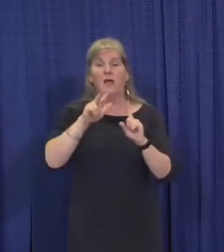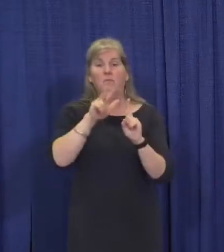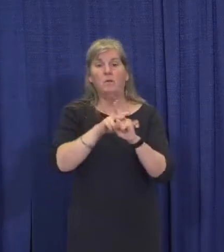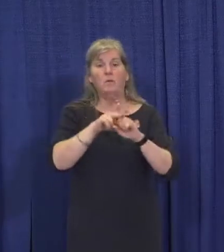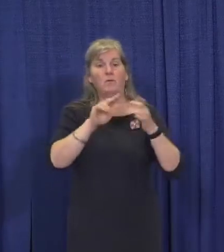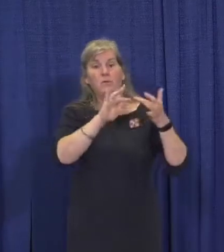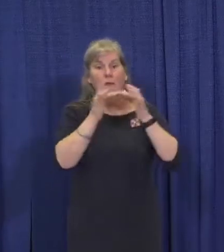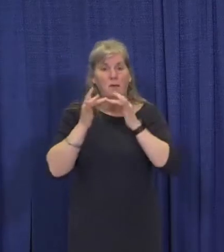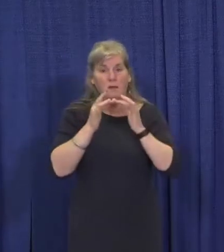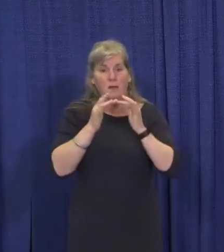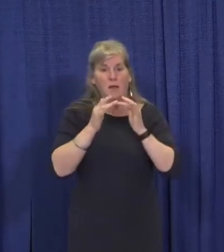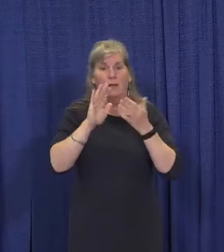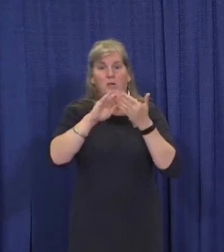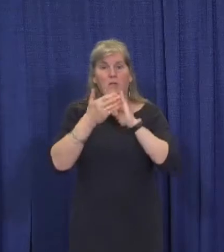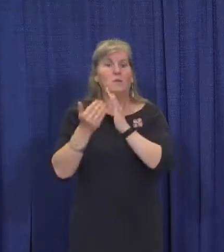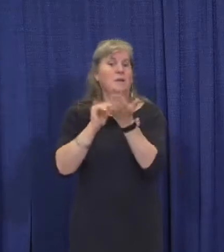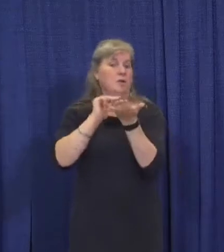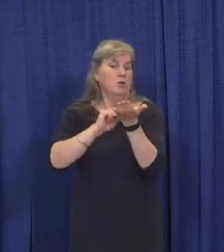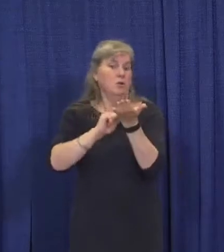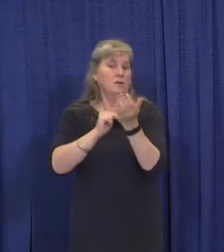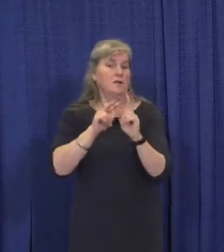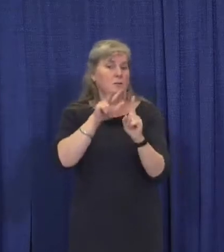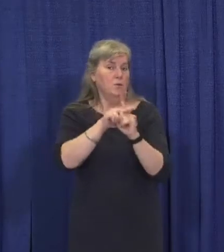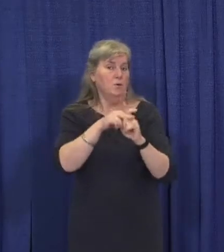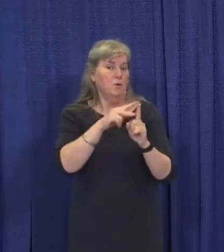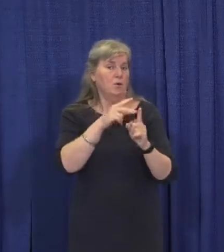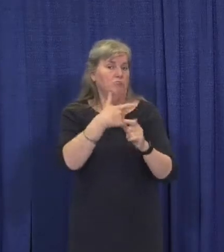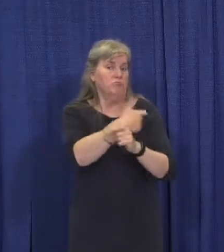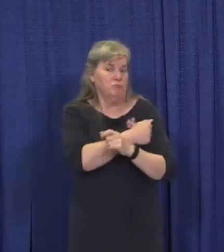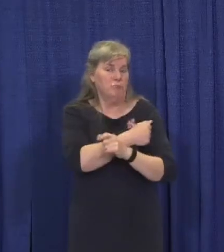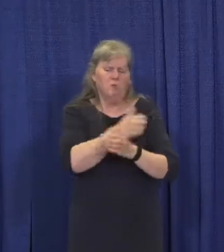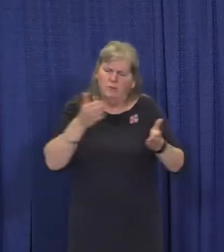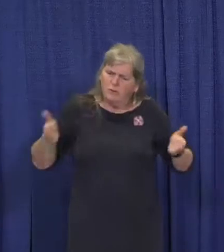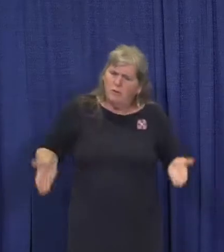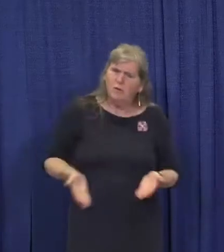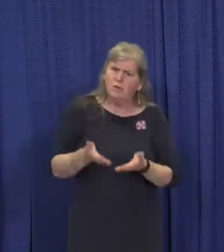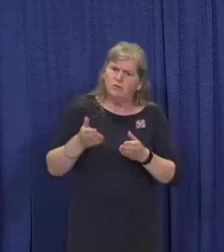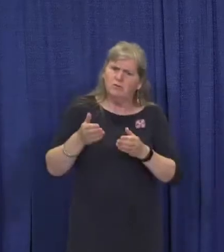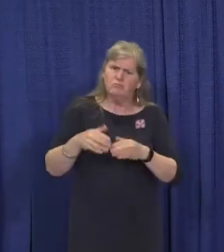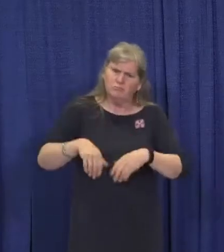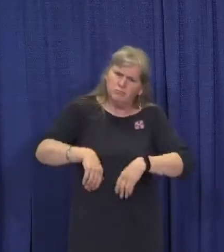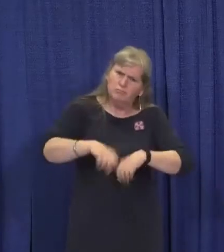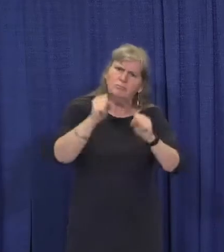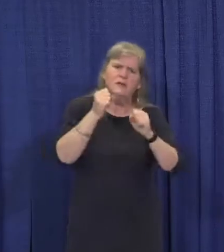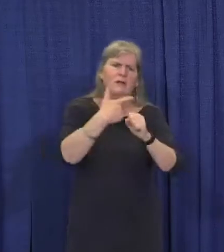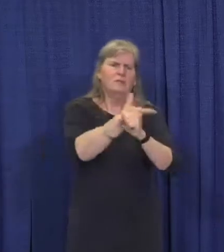book their vaccination through the community health nurse. I want to encourage people